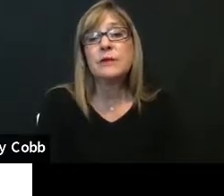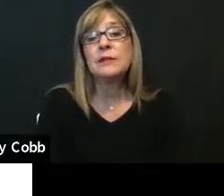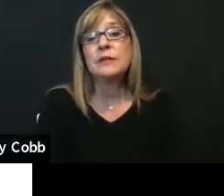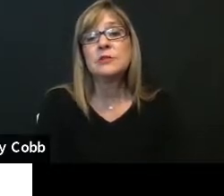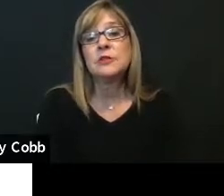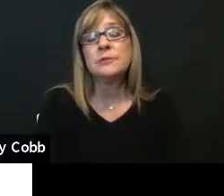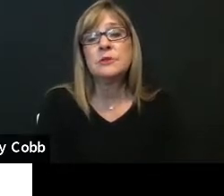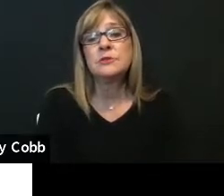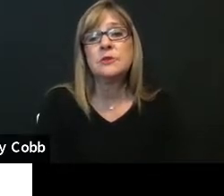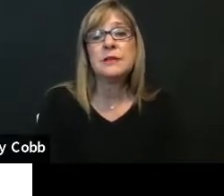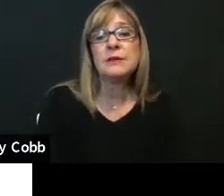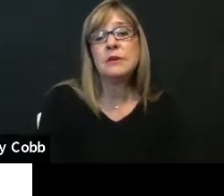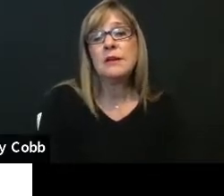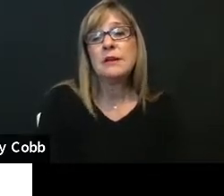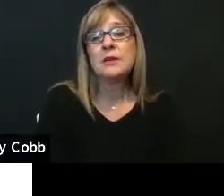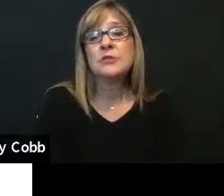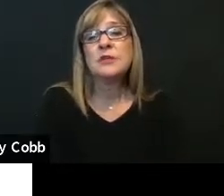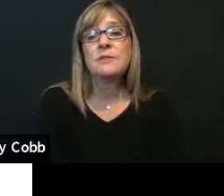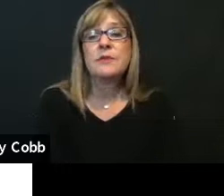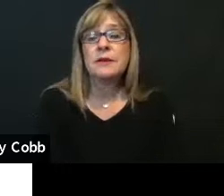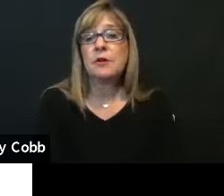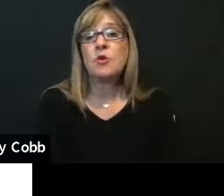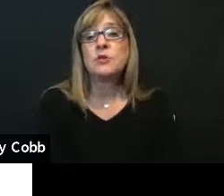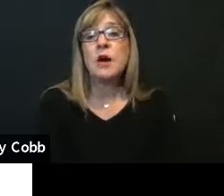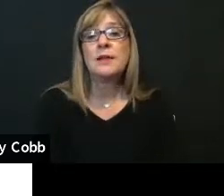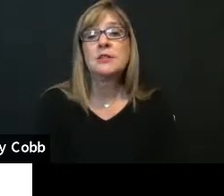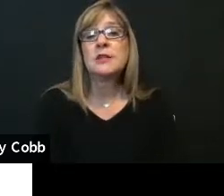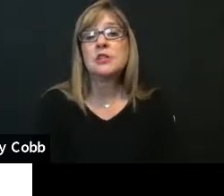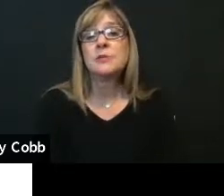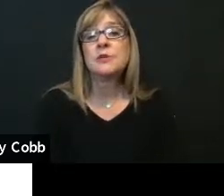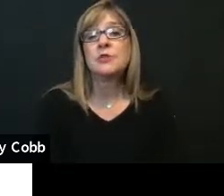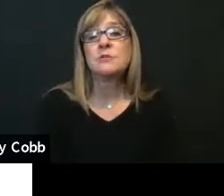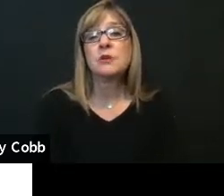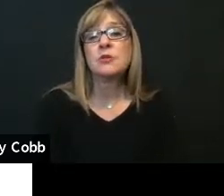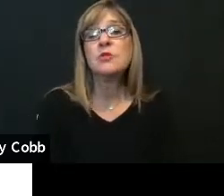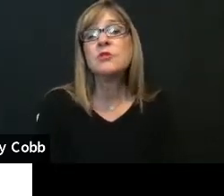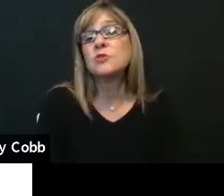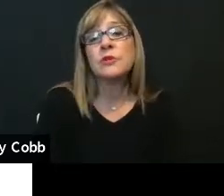with their interpreters or getting close to them then they'd go to college and the interpreters are more neutral.